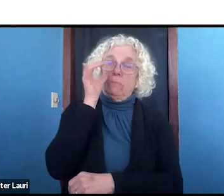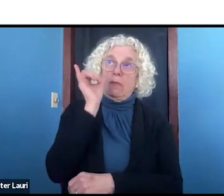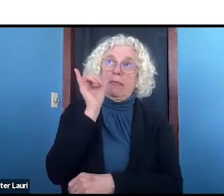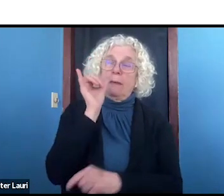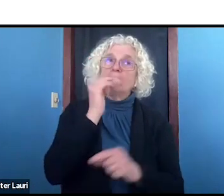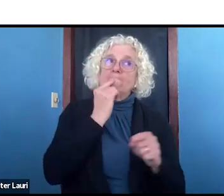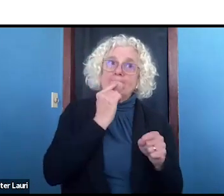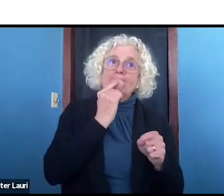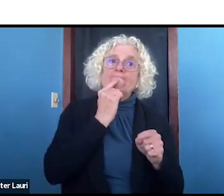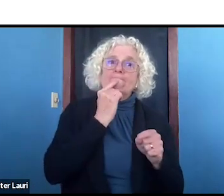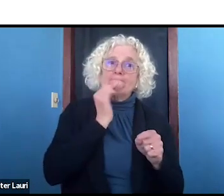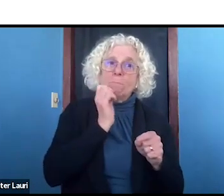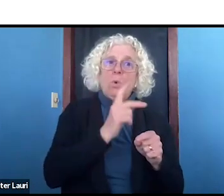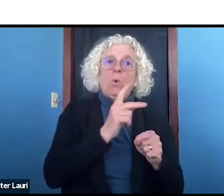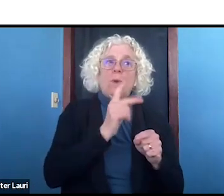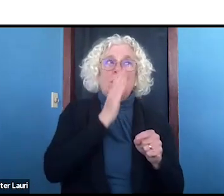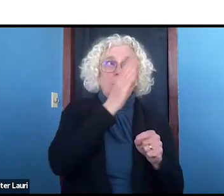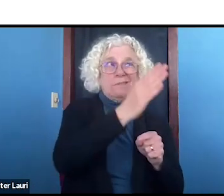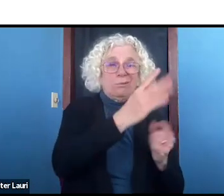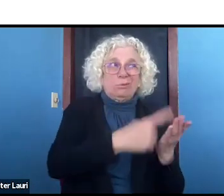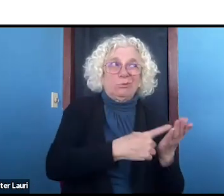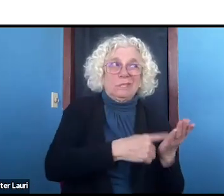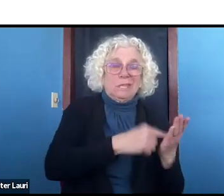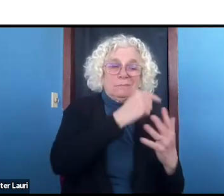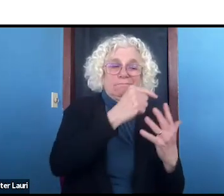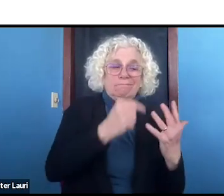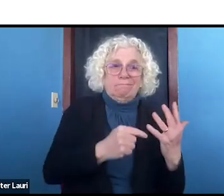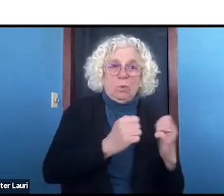you might be having, might be needing to have in your community, state,